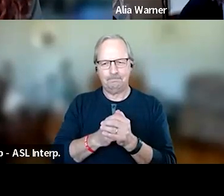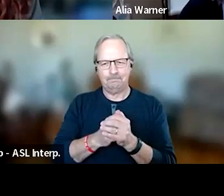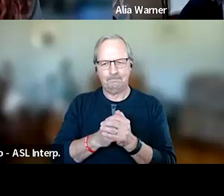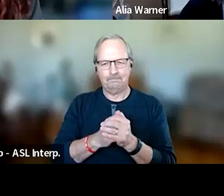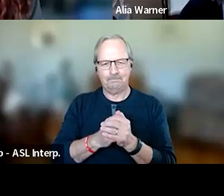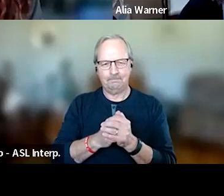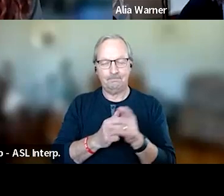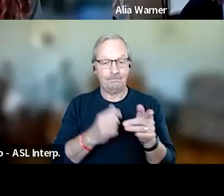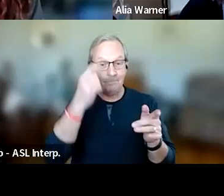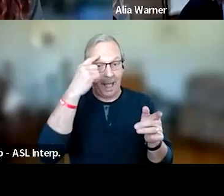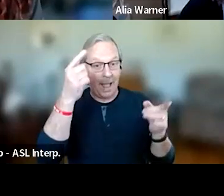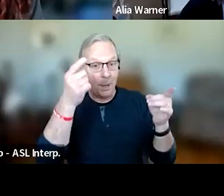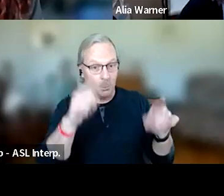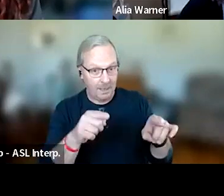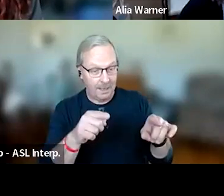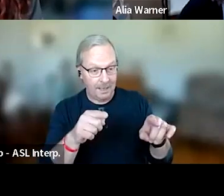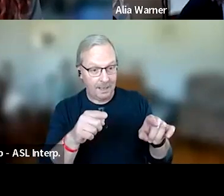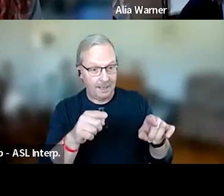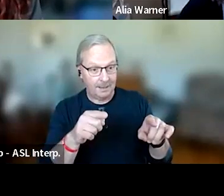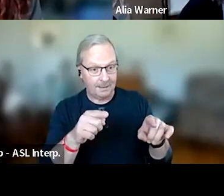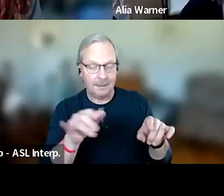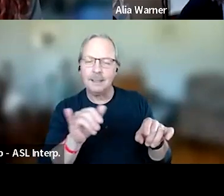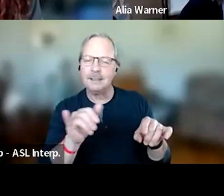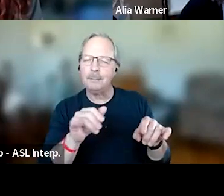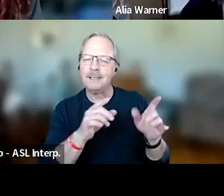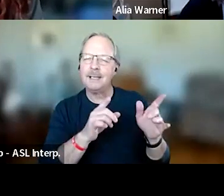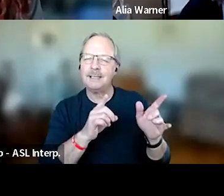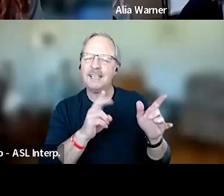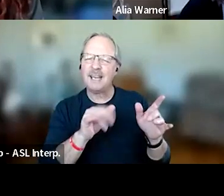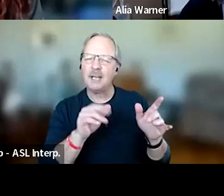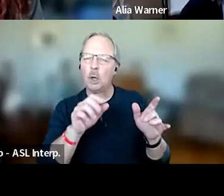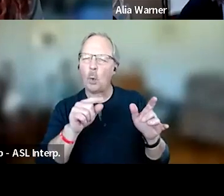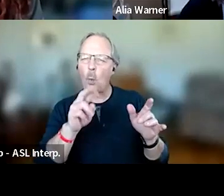I agree. And follow up on what Dr. Cuellar said and what Dr. Warner said earlier, like,